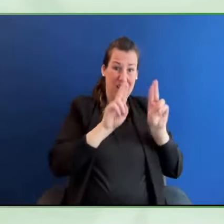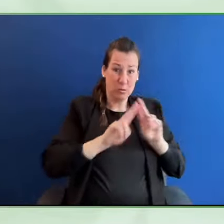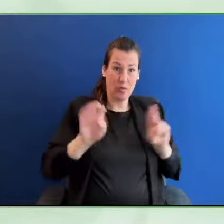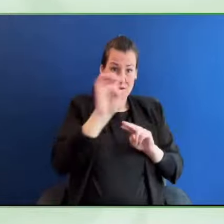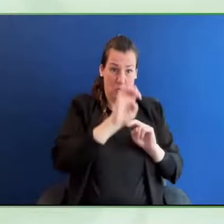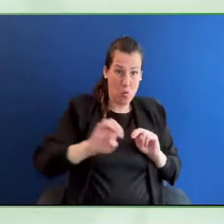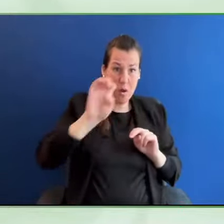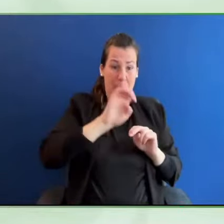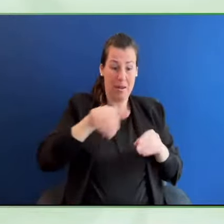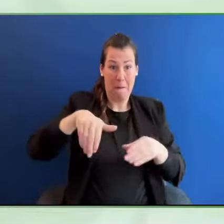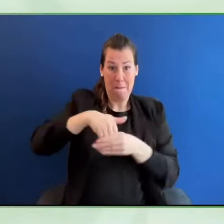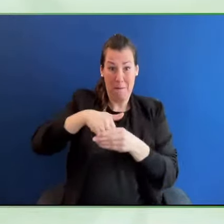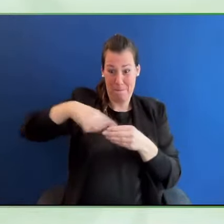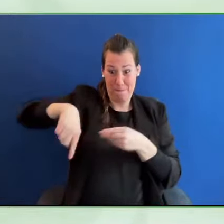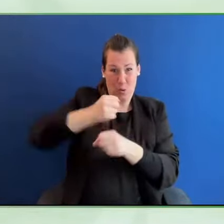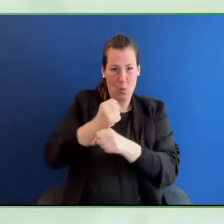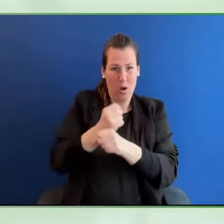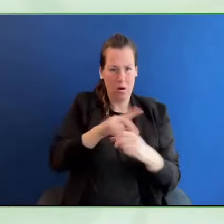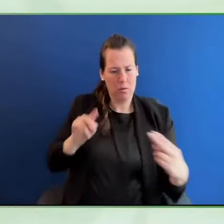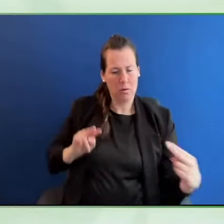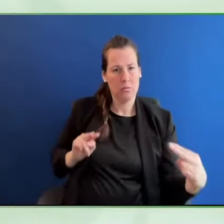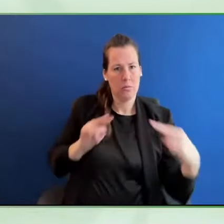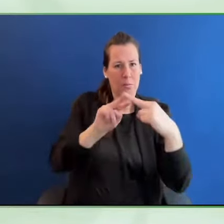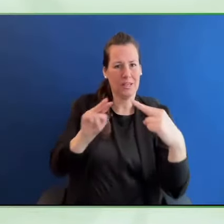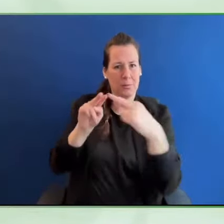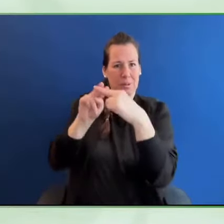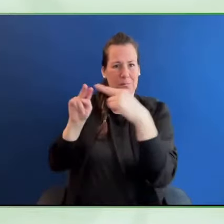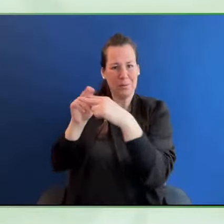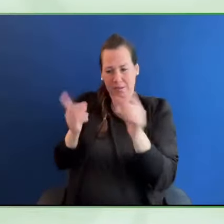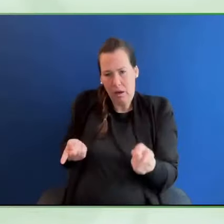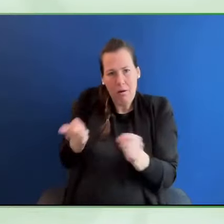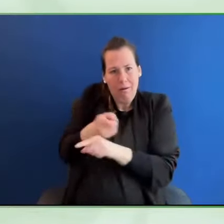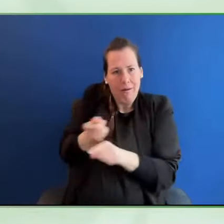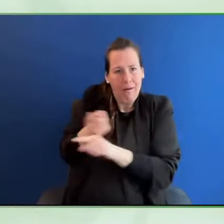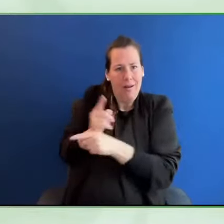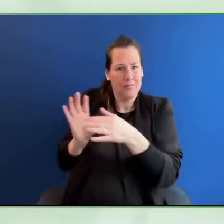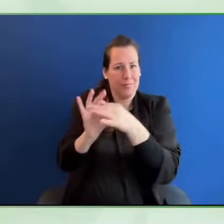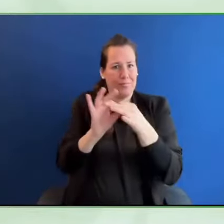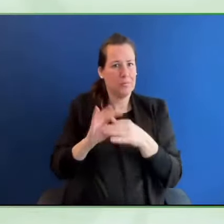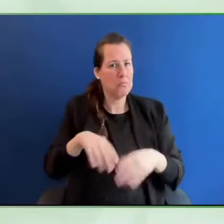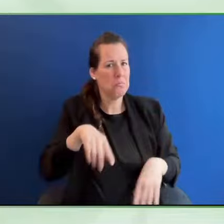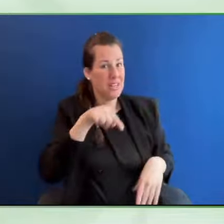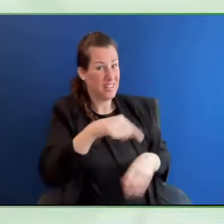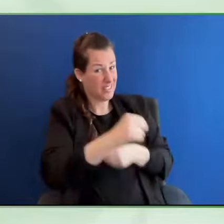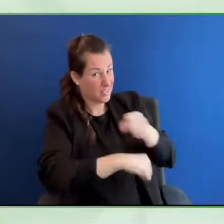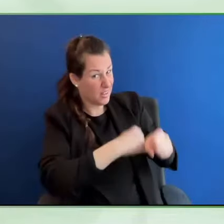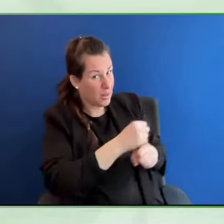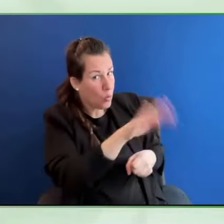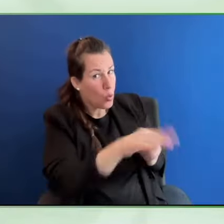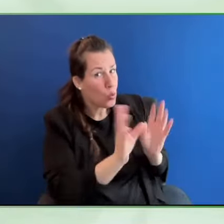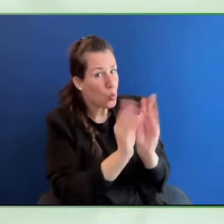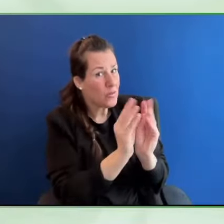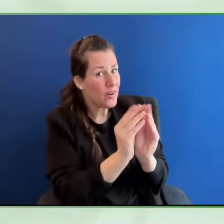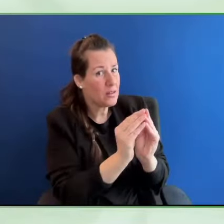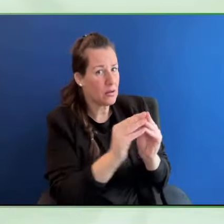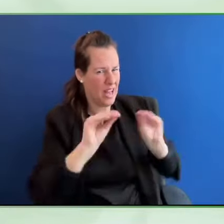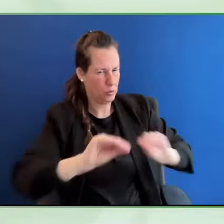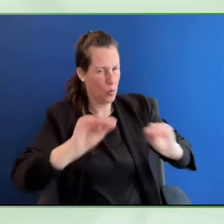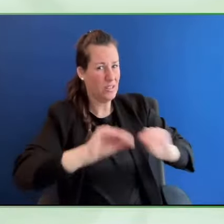Sometimes regional level. Especially in Austria which is very regional. But there are still steps the European Union can take.